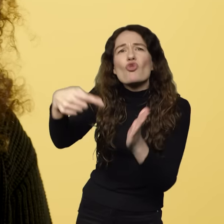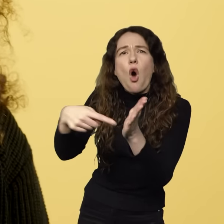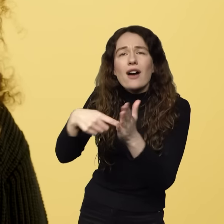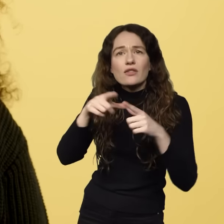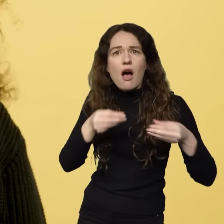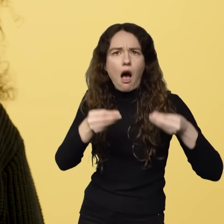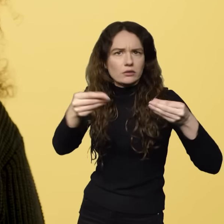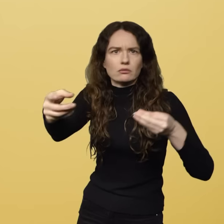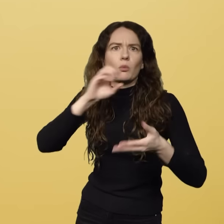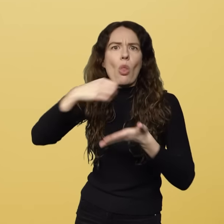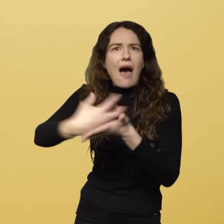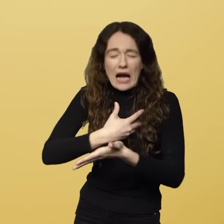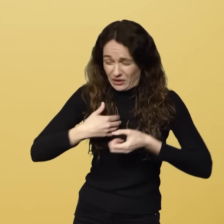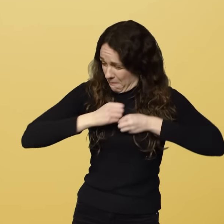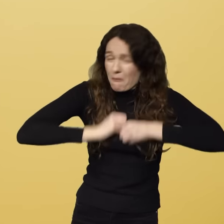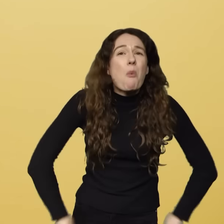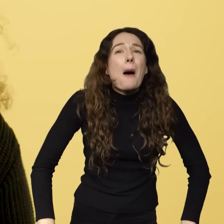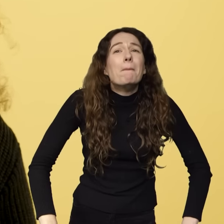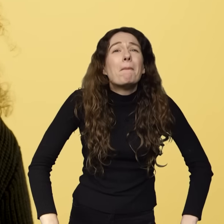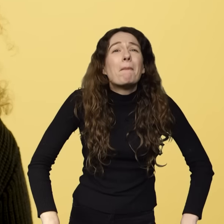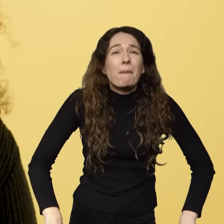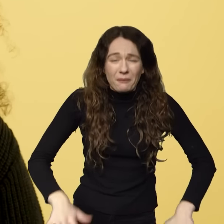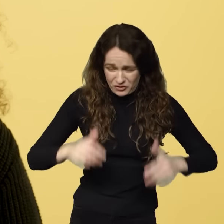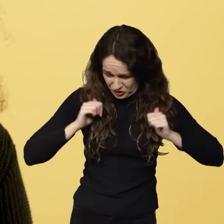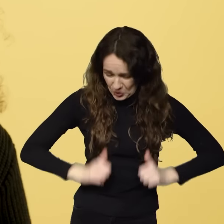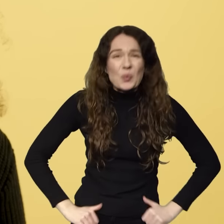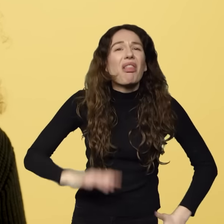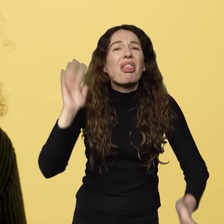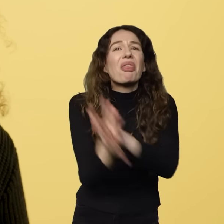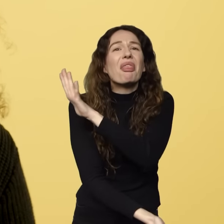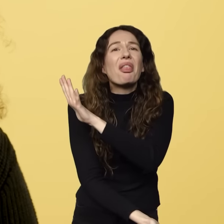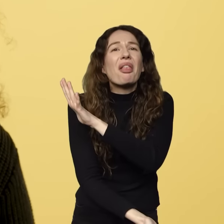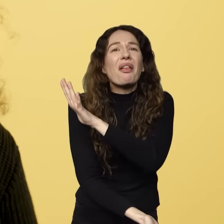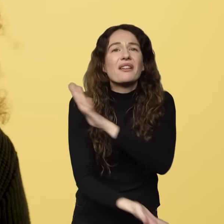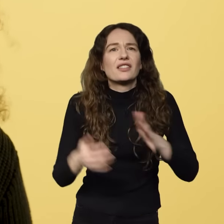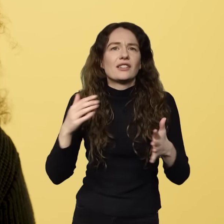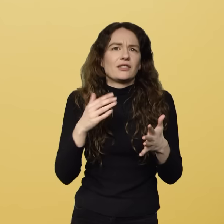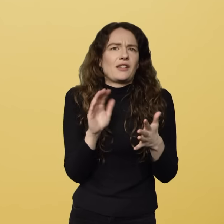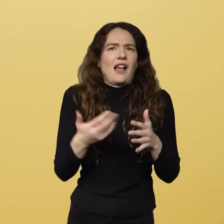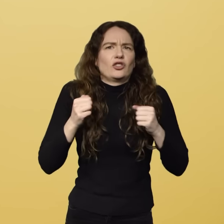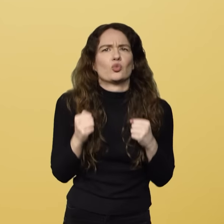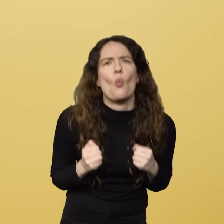It's the squats, isn't it? You can blow off sometimes. It is what it is. And squats give you a Beyonce bum. So I'm going to keep squatting anyway.